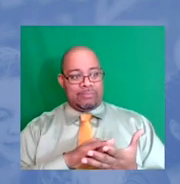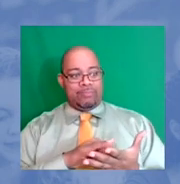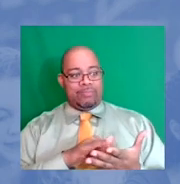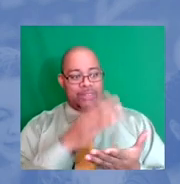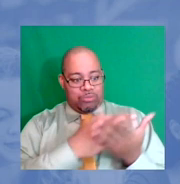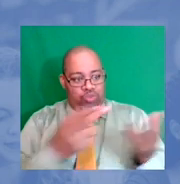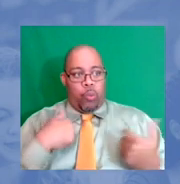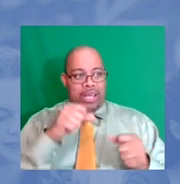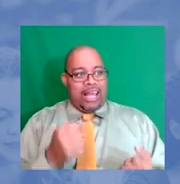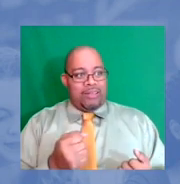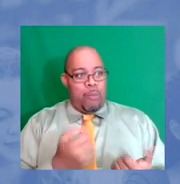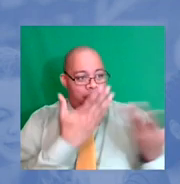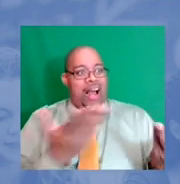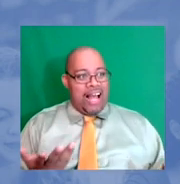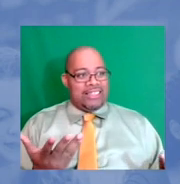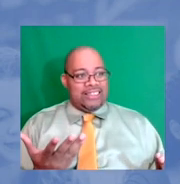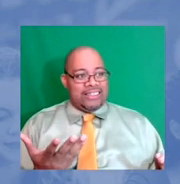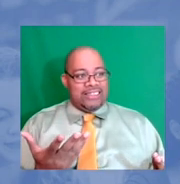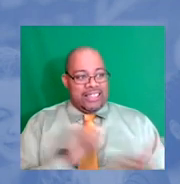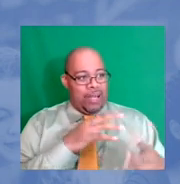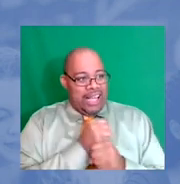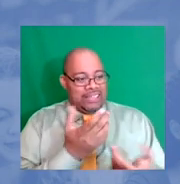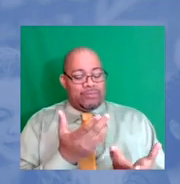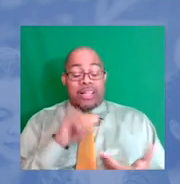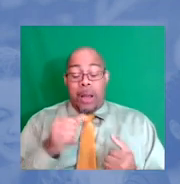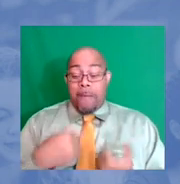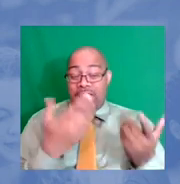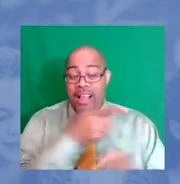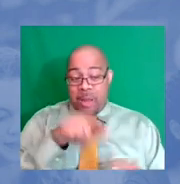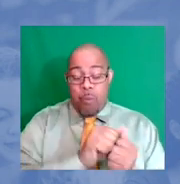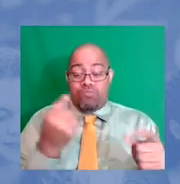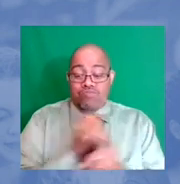SO JUST PROVIDING THEM WITH ADEQUATE LEARNING SPACES AND LEARNING ENVIRONMENTS HELPS THEM